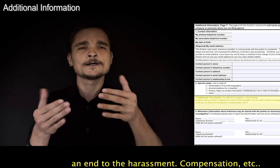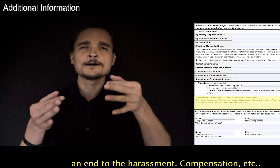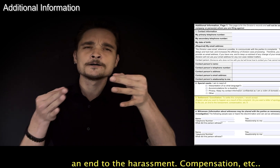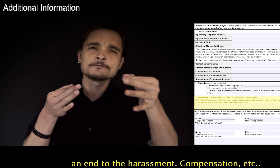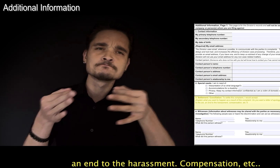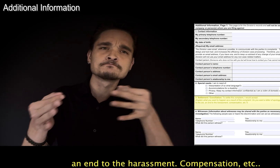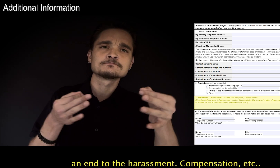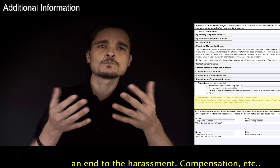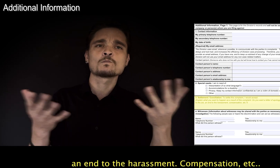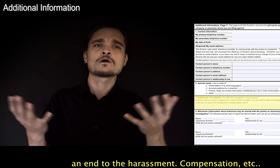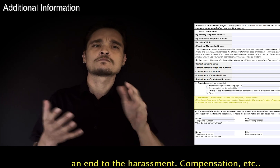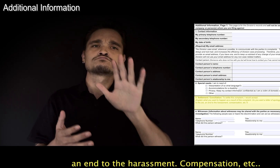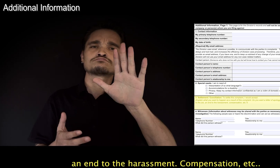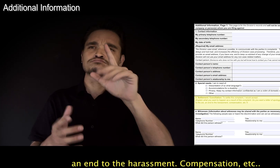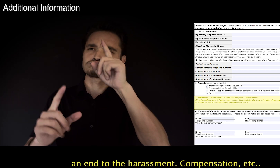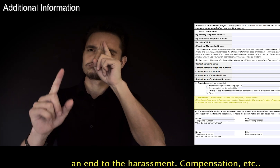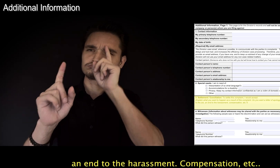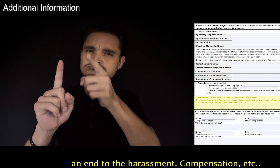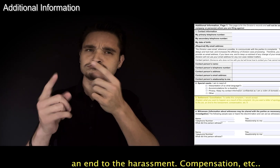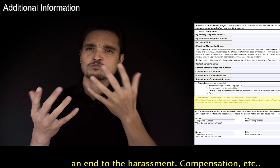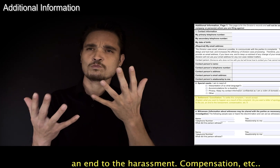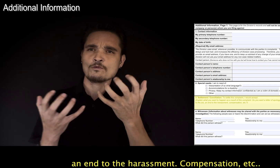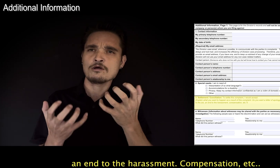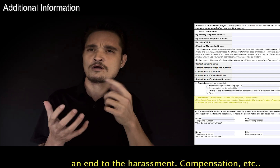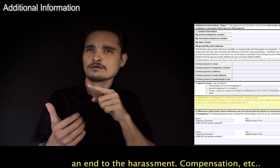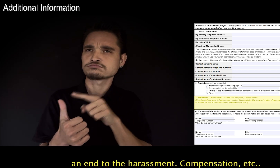an end to the harassment. Compensation, etc..